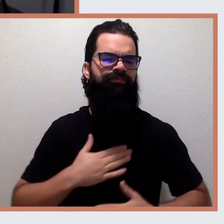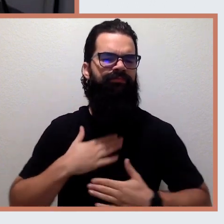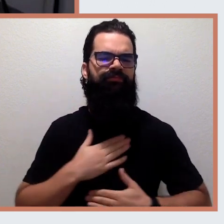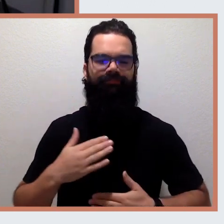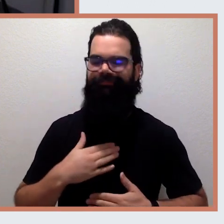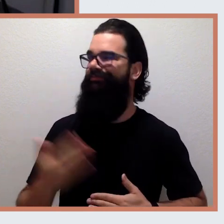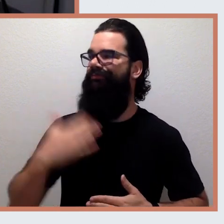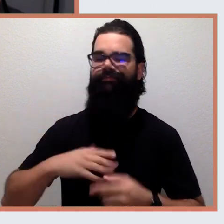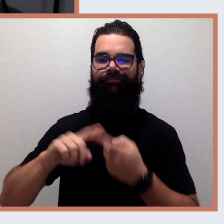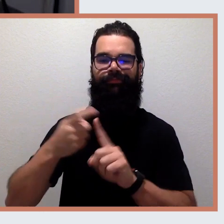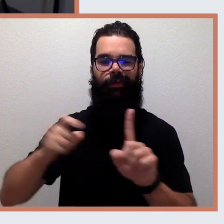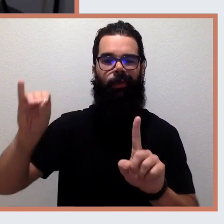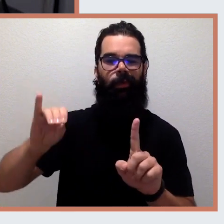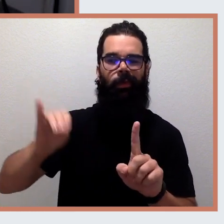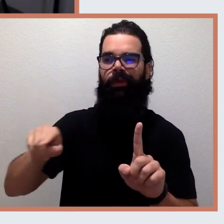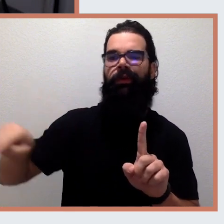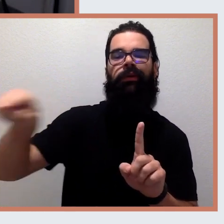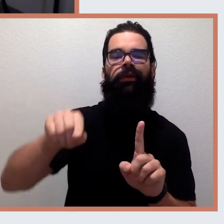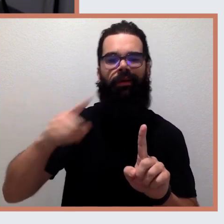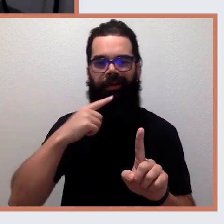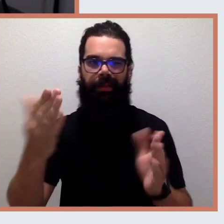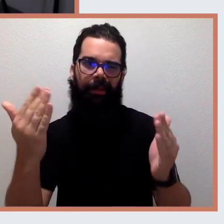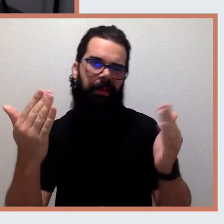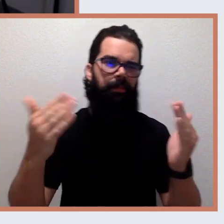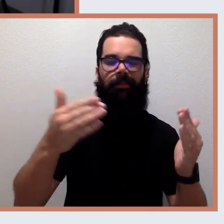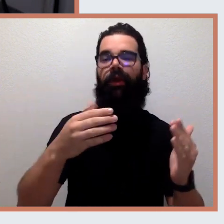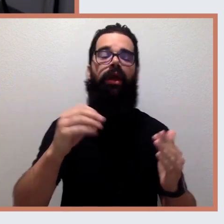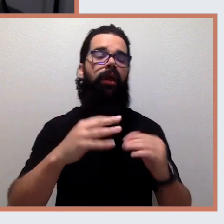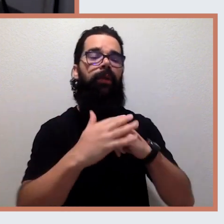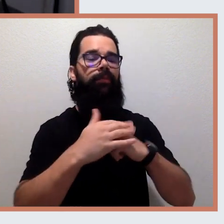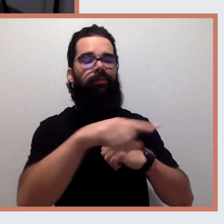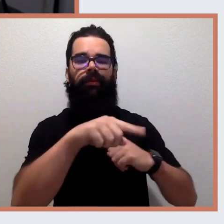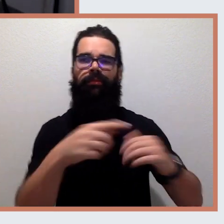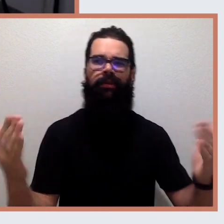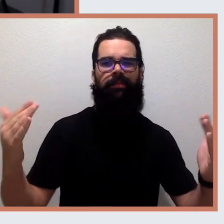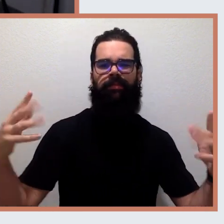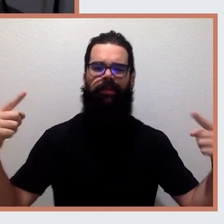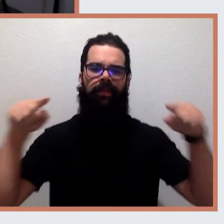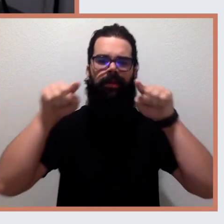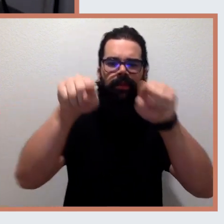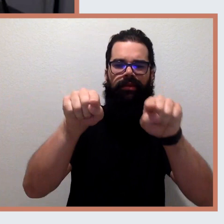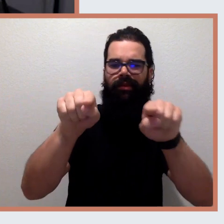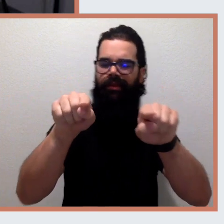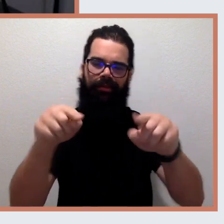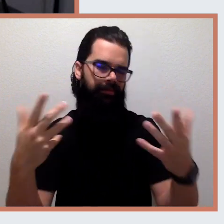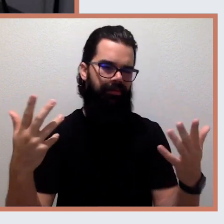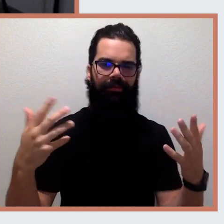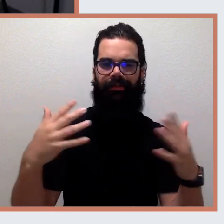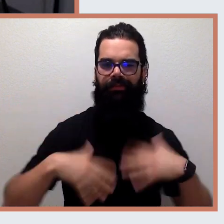cause I was calling my friends back up in Oakland and in Dublin I'm like, "Yo, you gotta see this stadium and like the weight room that we have in here."